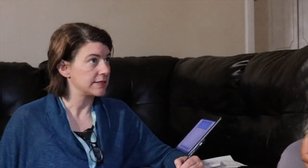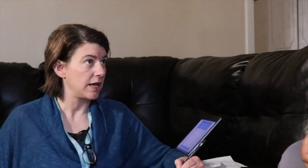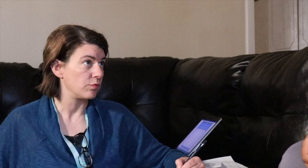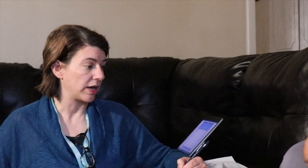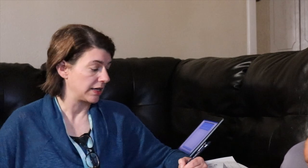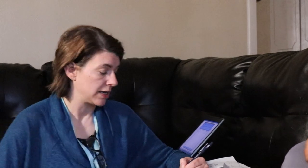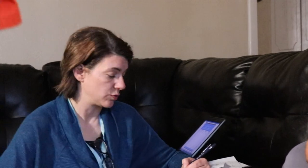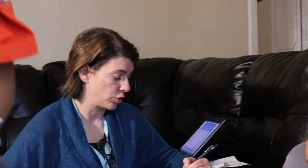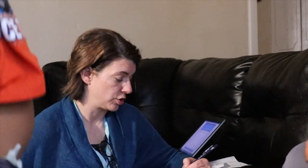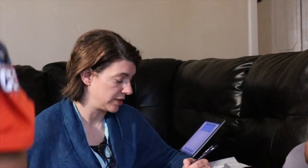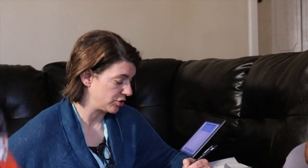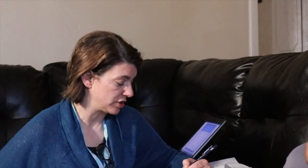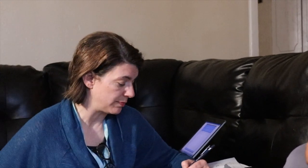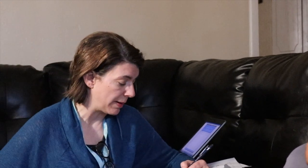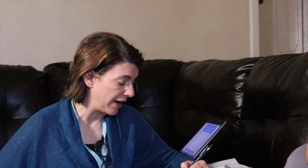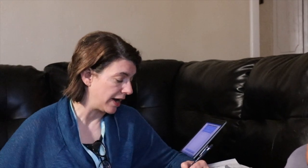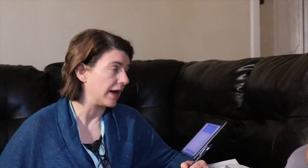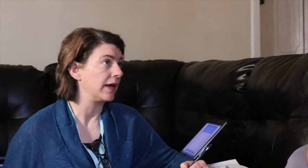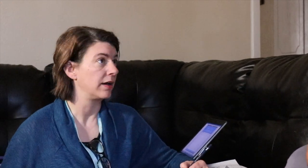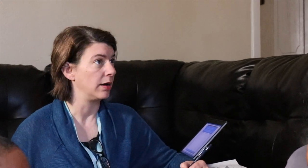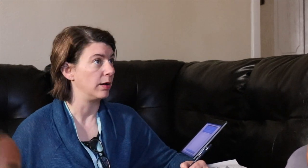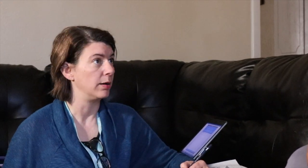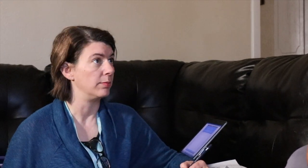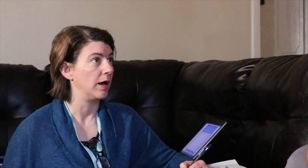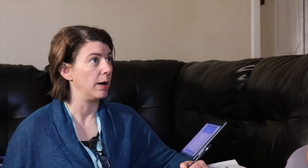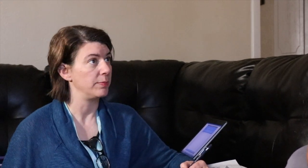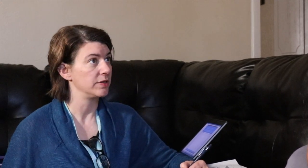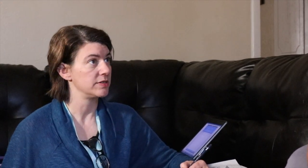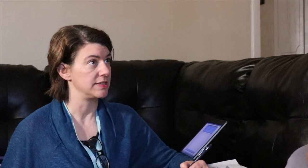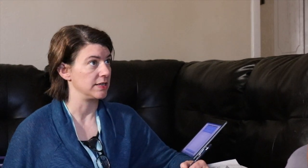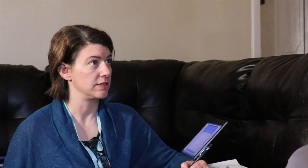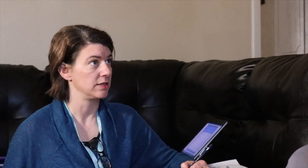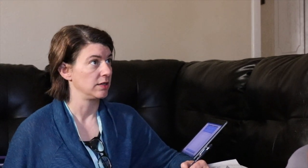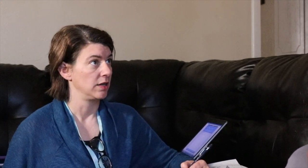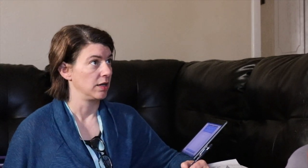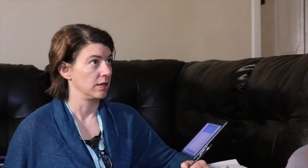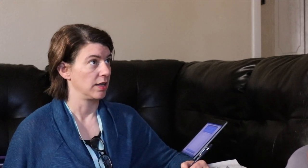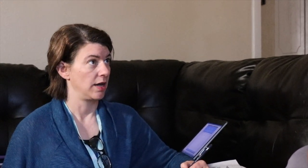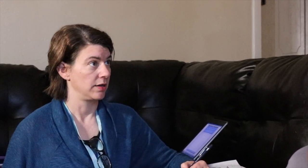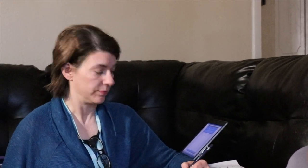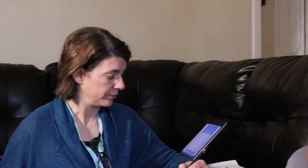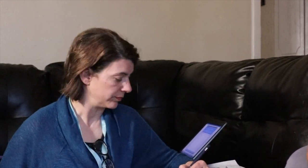Does Cayden recognize words such as bye-bye, come, up, sit? Yes.